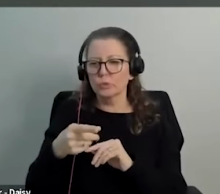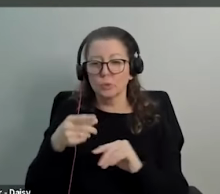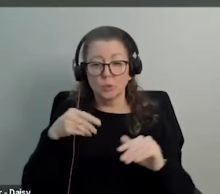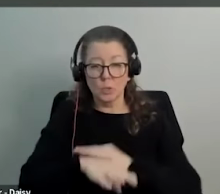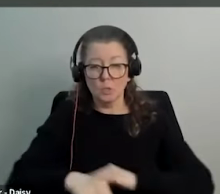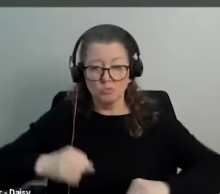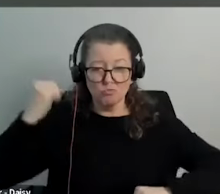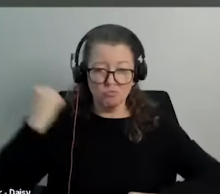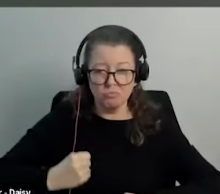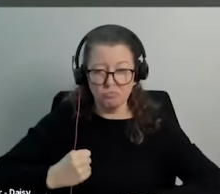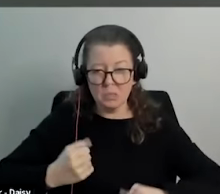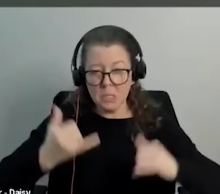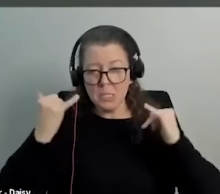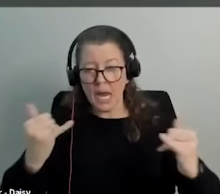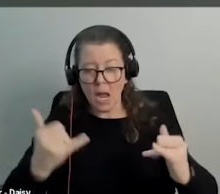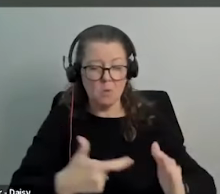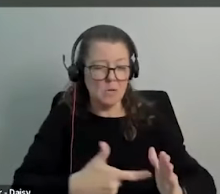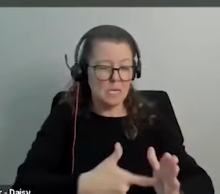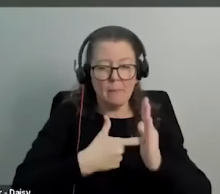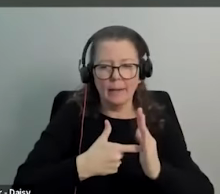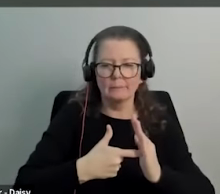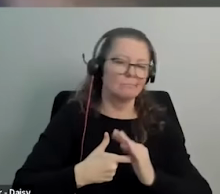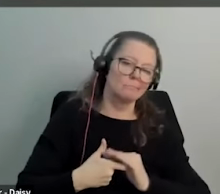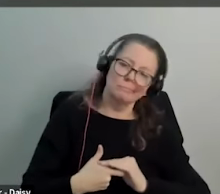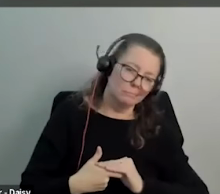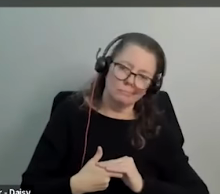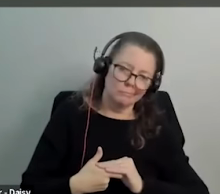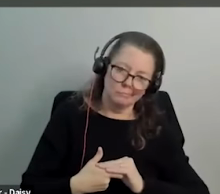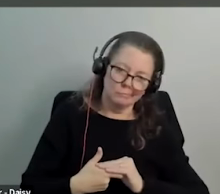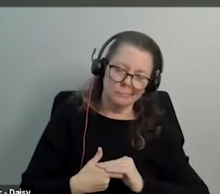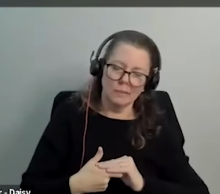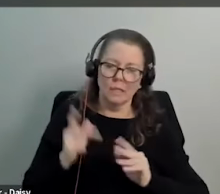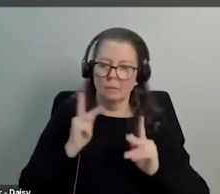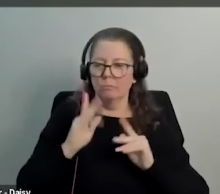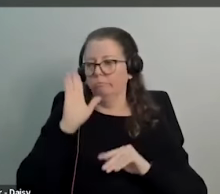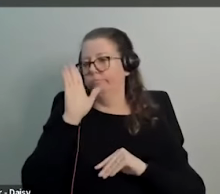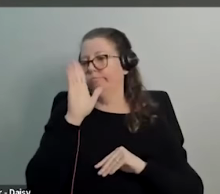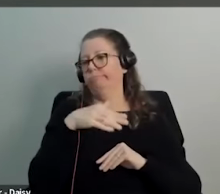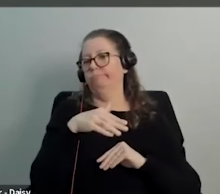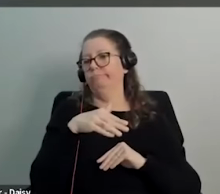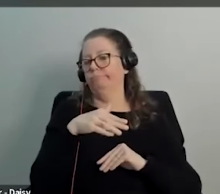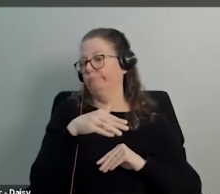"We need this now, and demand it," 'cause that's not gonna work. You're gonna shut people off. And so I think if you come in it,